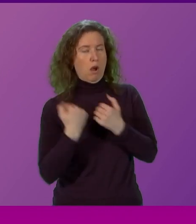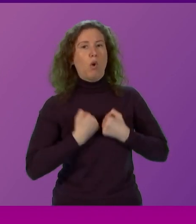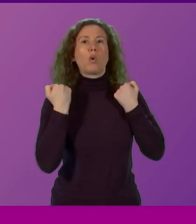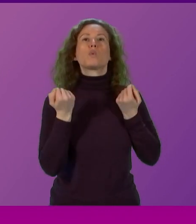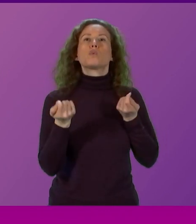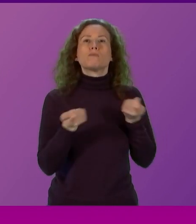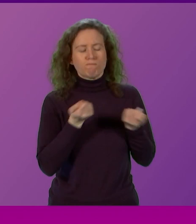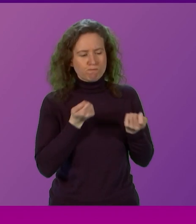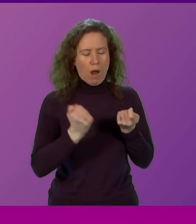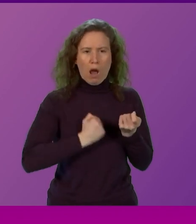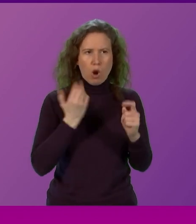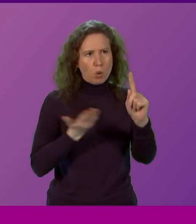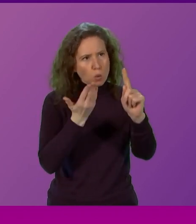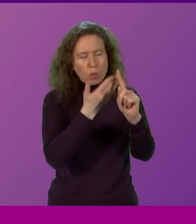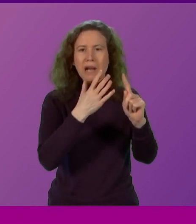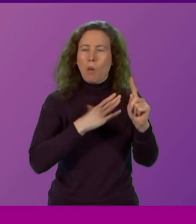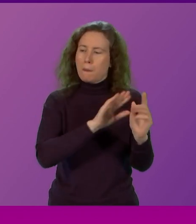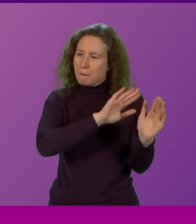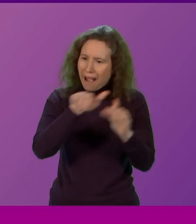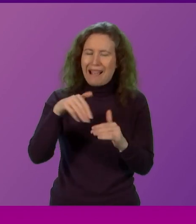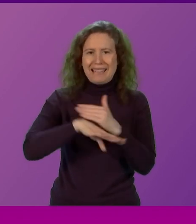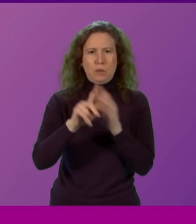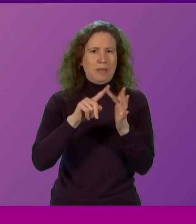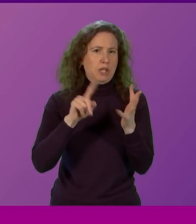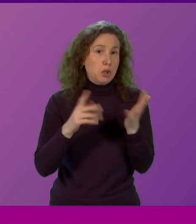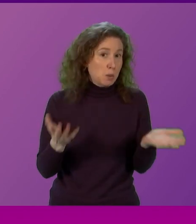for example, by getting back into the European Union.